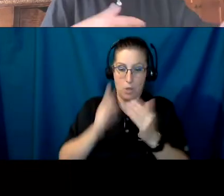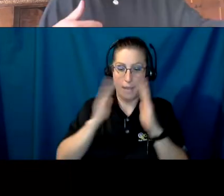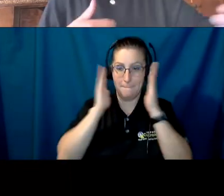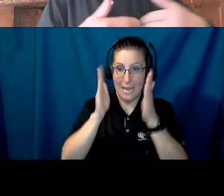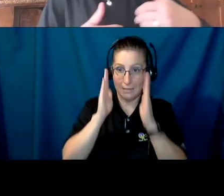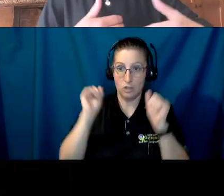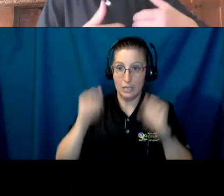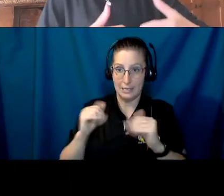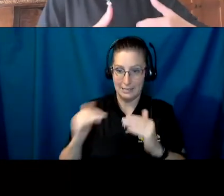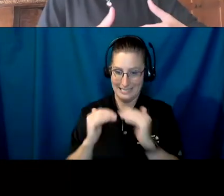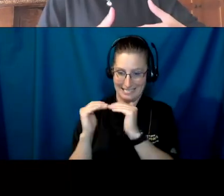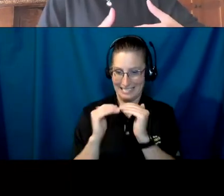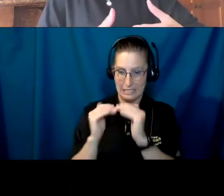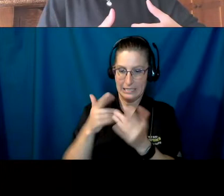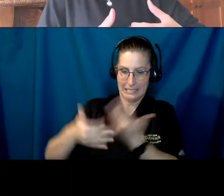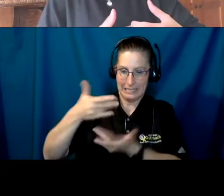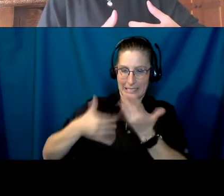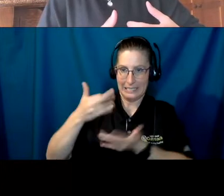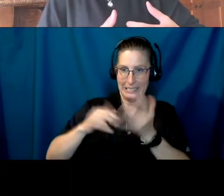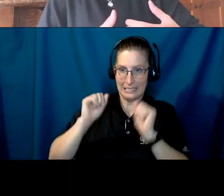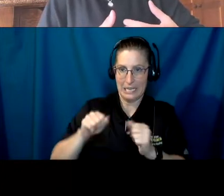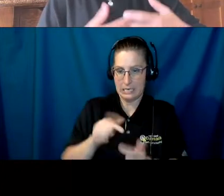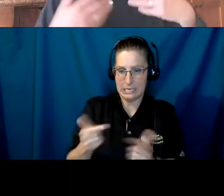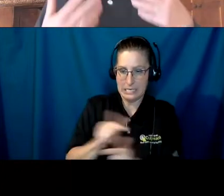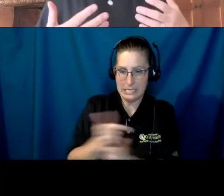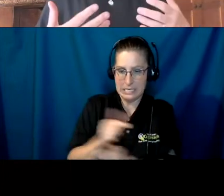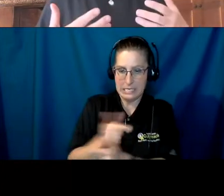they'd have this opportunity to have this interaction back and forth. So it's just,